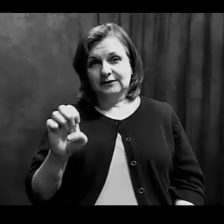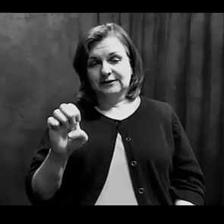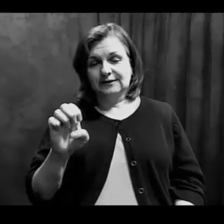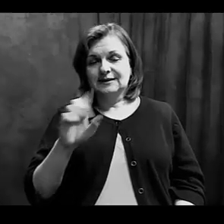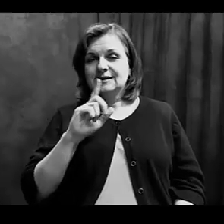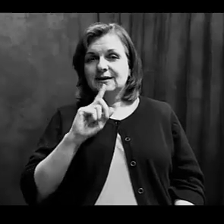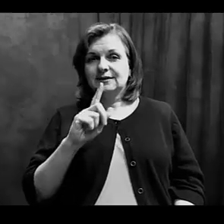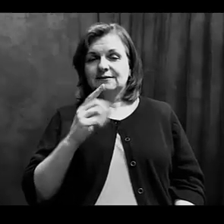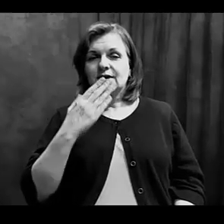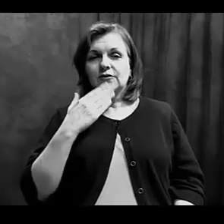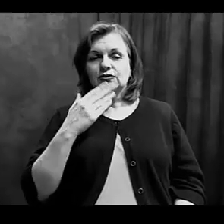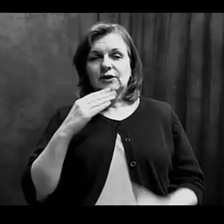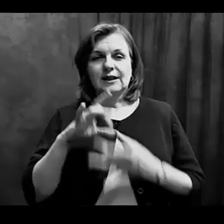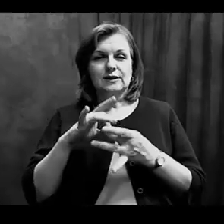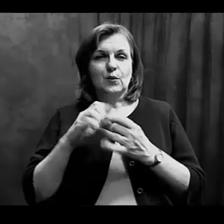is actually our